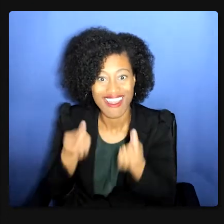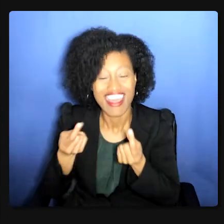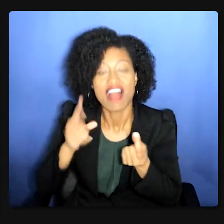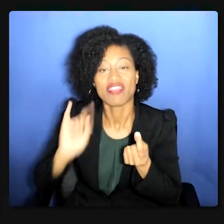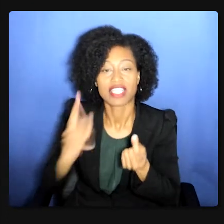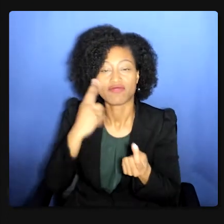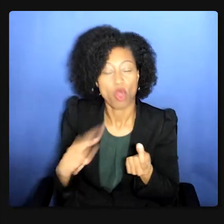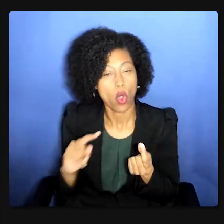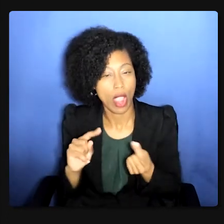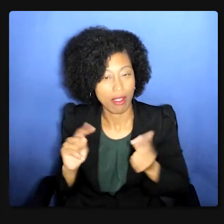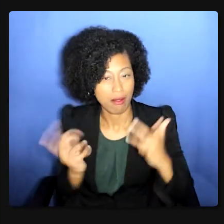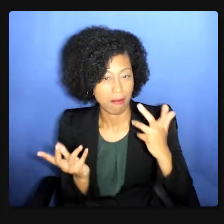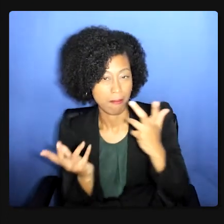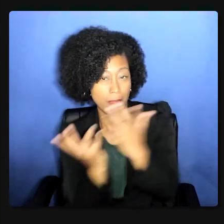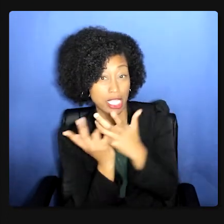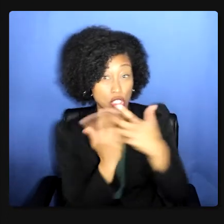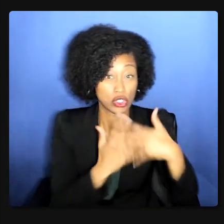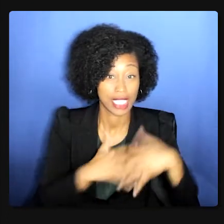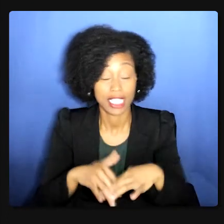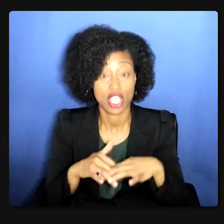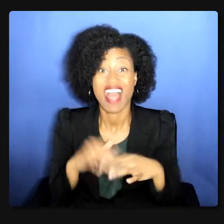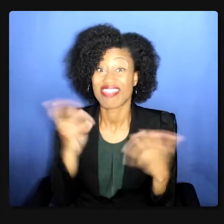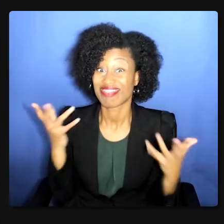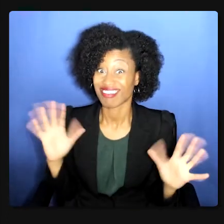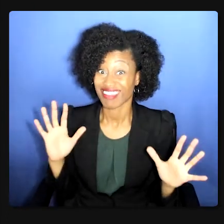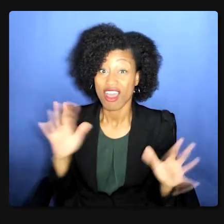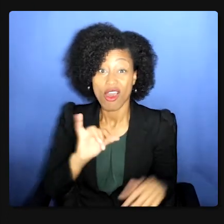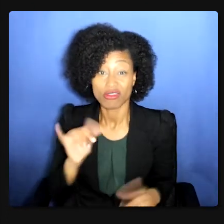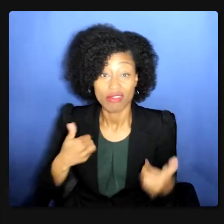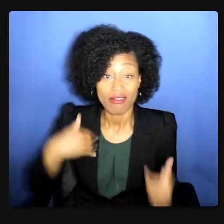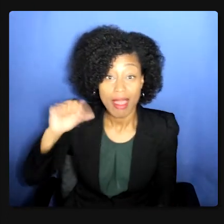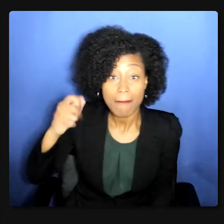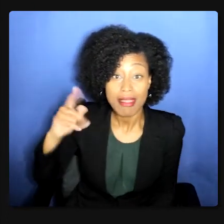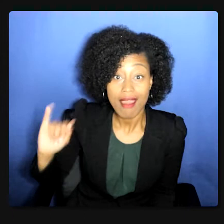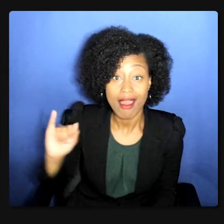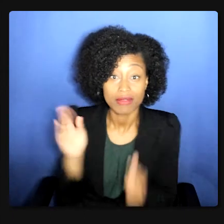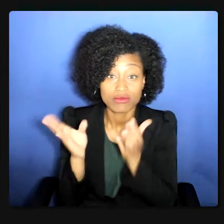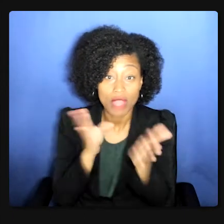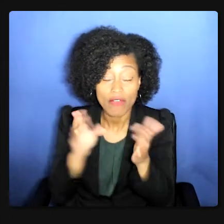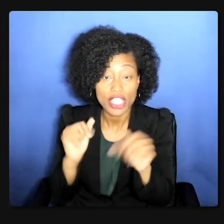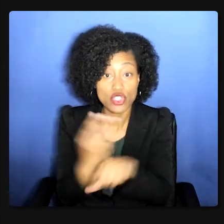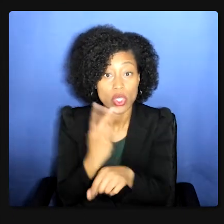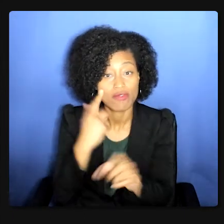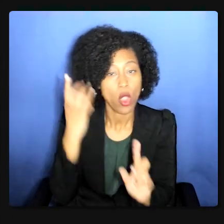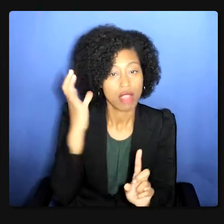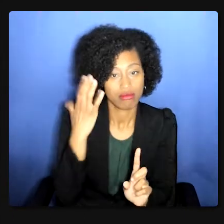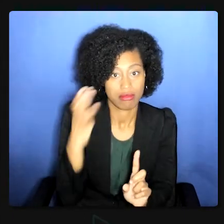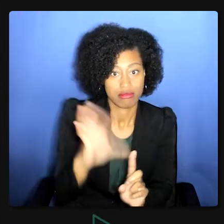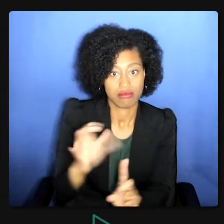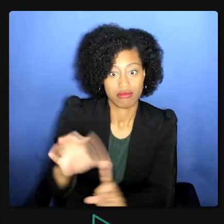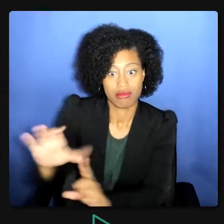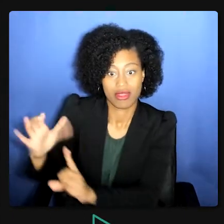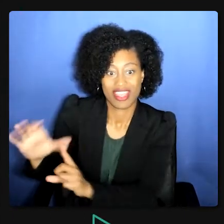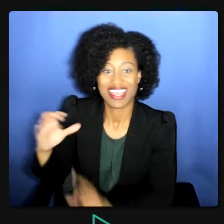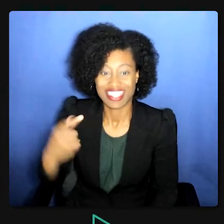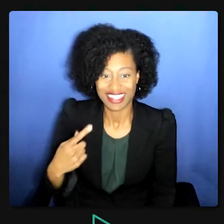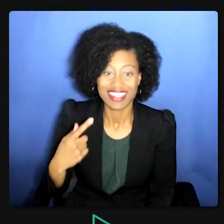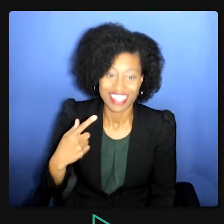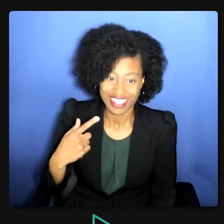actually, this is called reconciliation, right? So that's it. We also have an API service that we can use to allocate the HTTP.